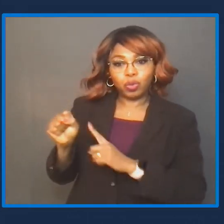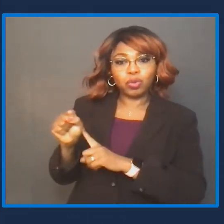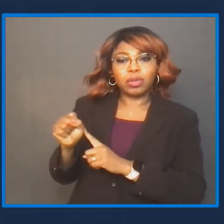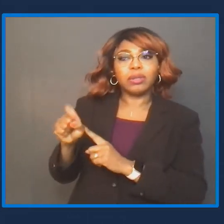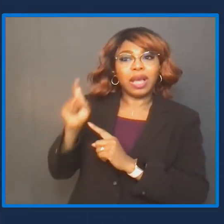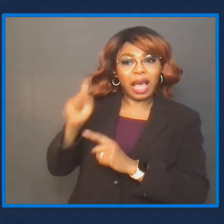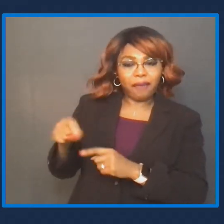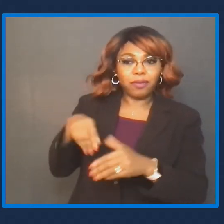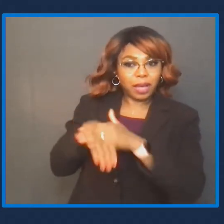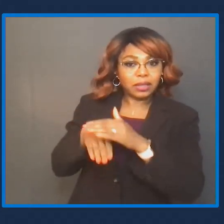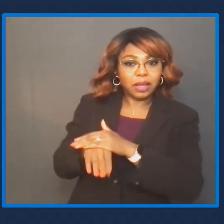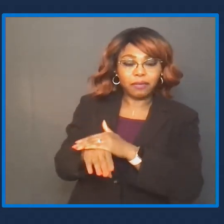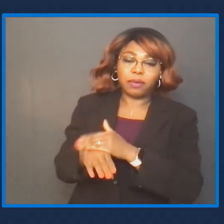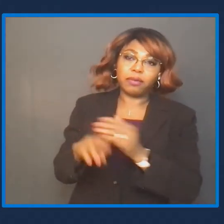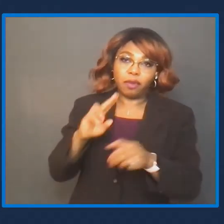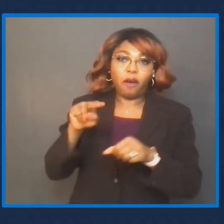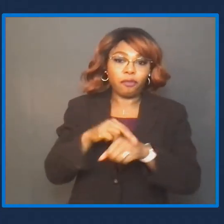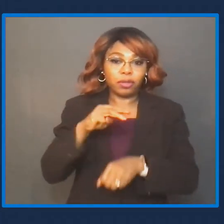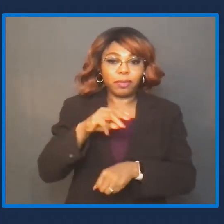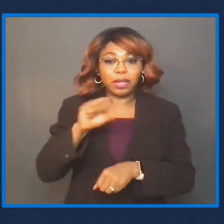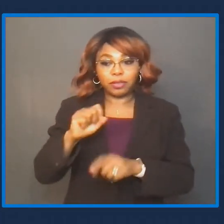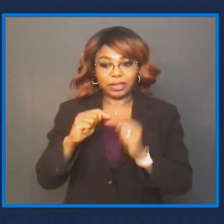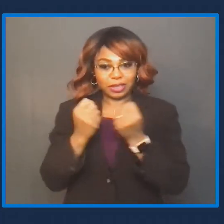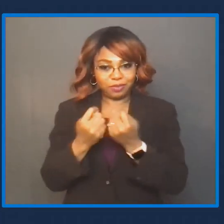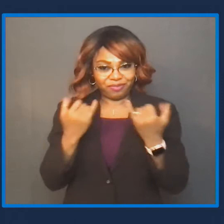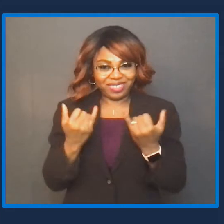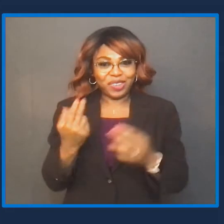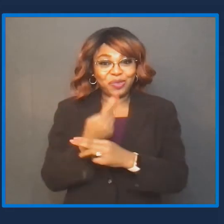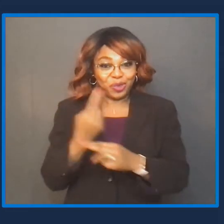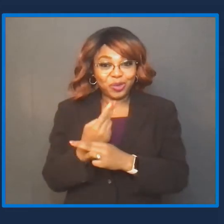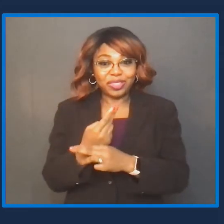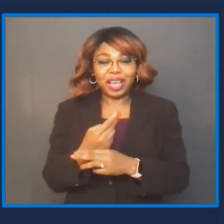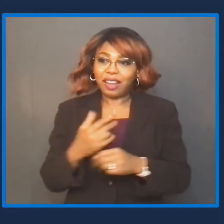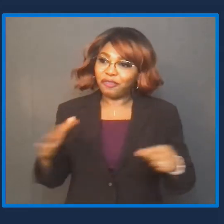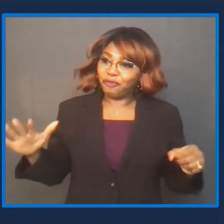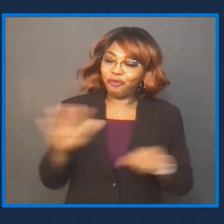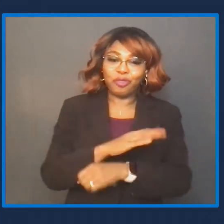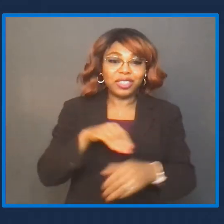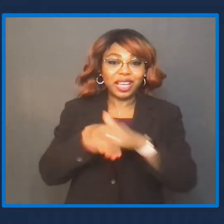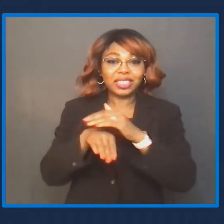Now of course, Microsoft Teams is where we are at the moment and it is fully accessible and it's a brilliant platform